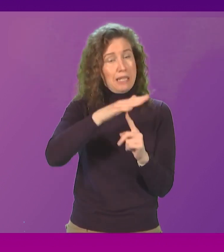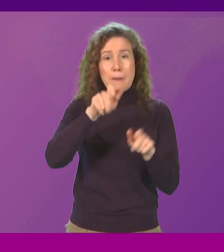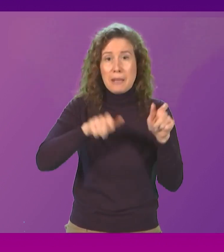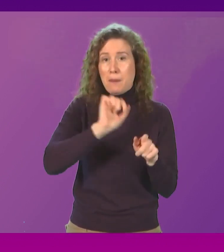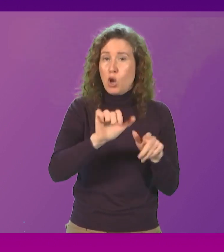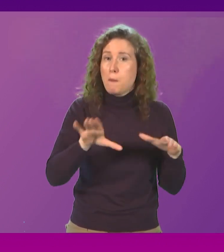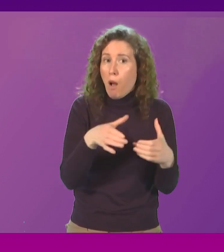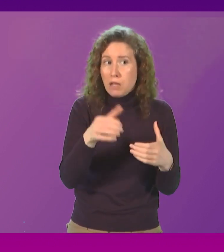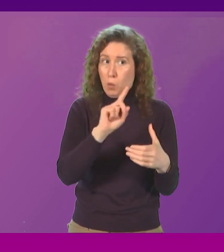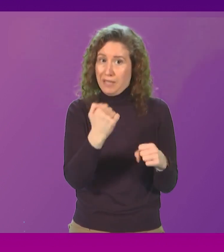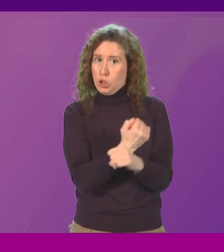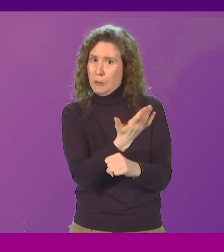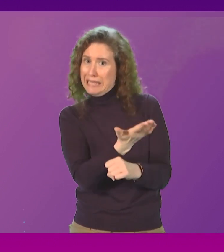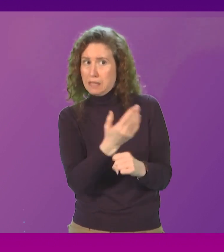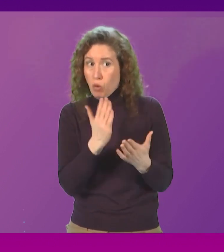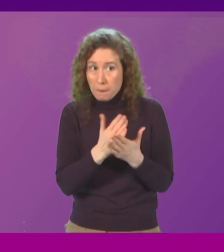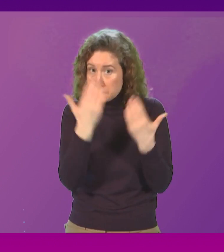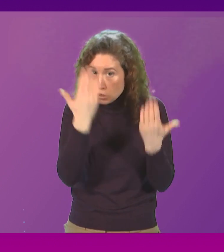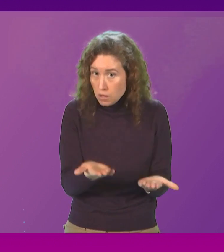party were up to?